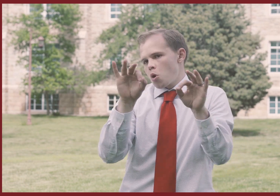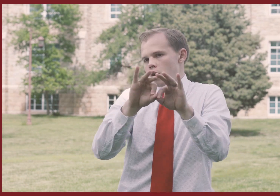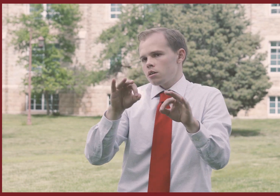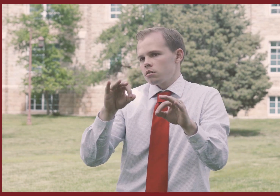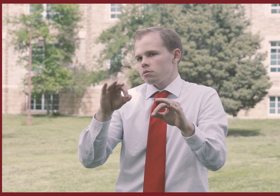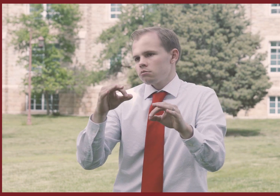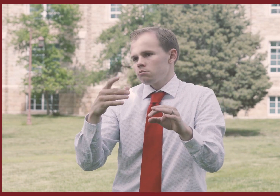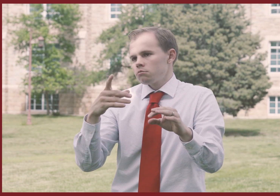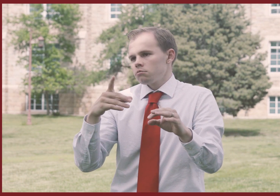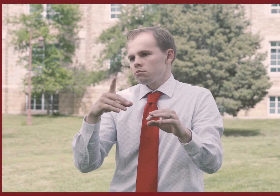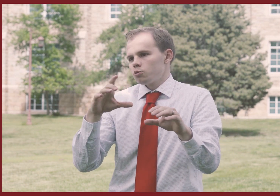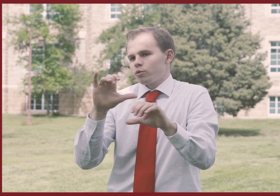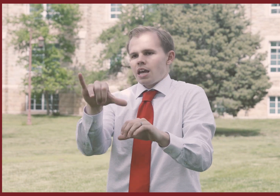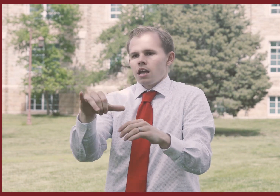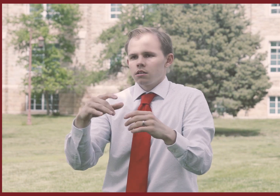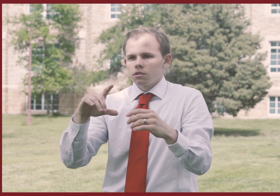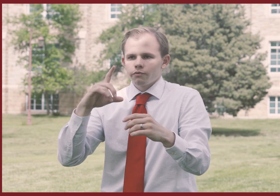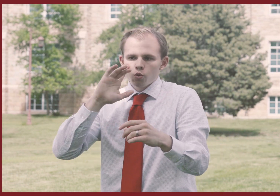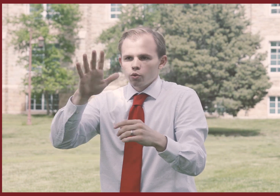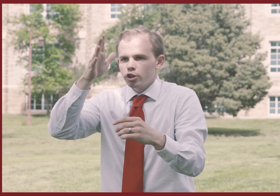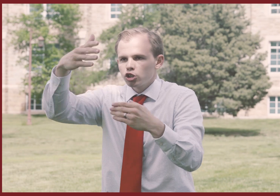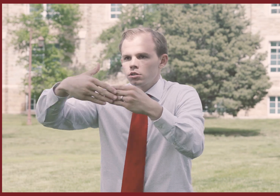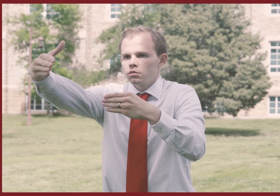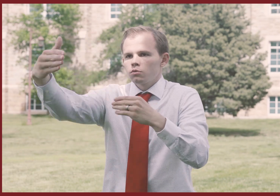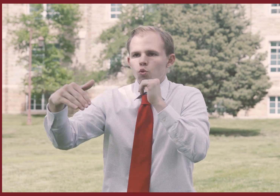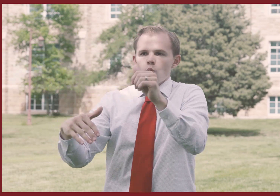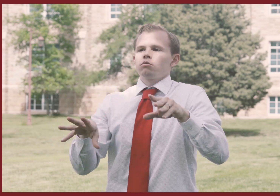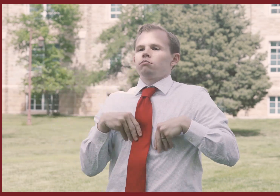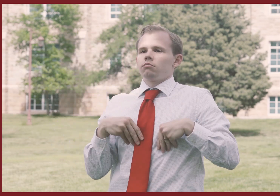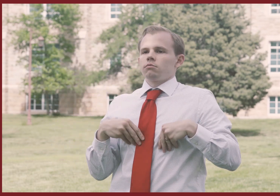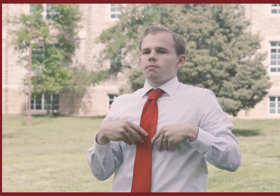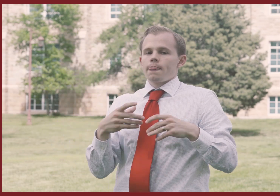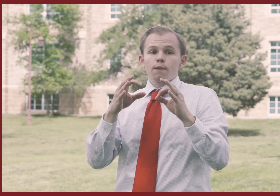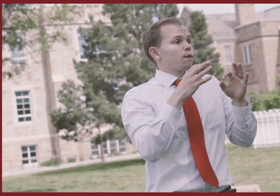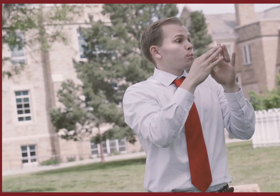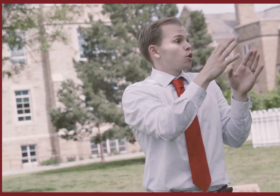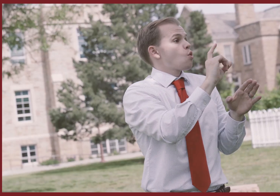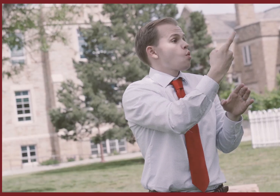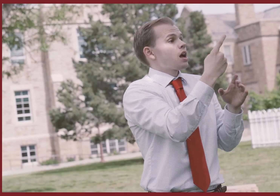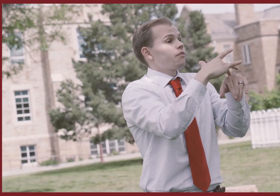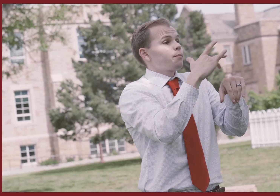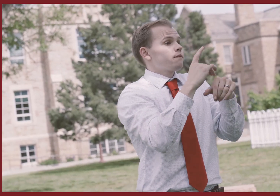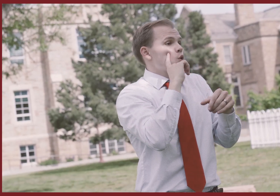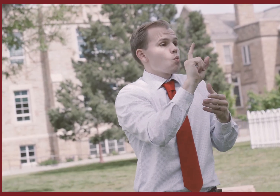And so that's really important. Don't be passive. You know, if you know an interpreter is